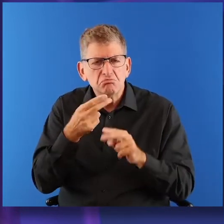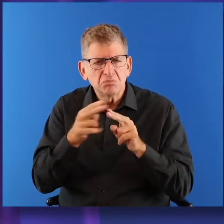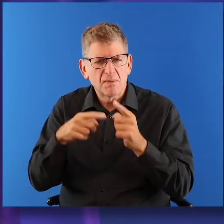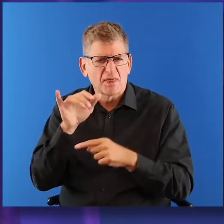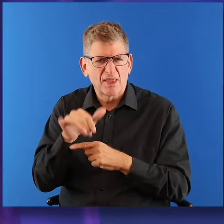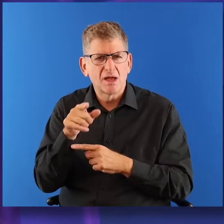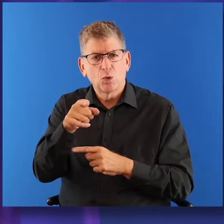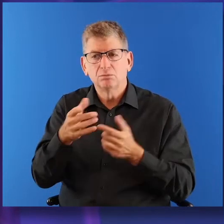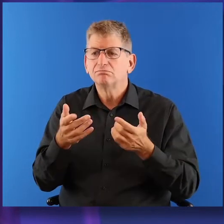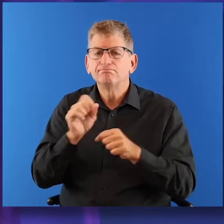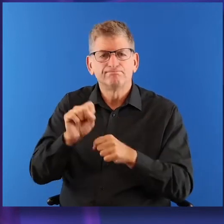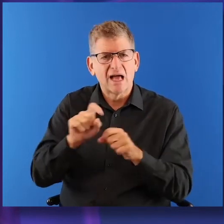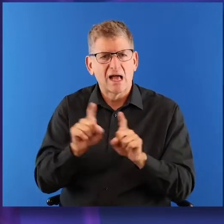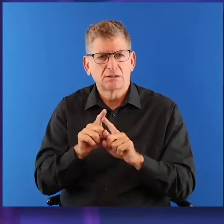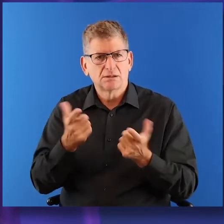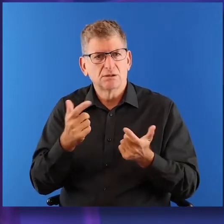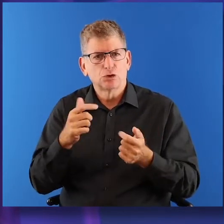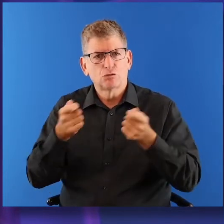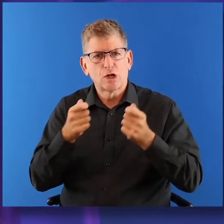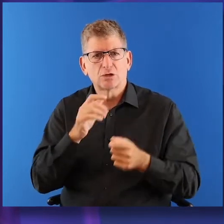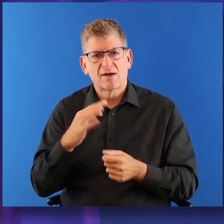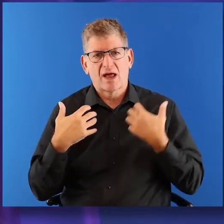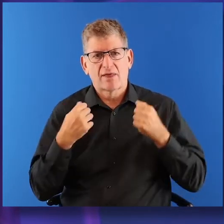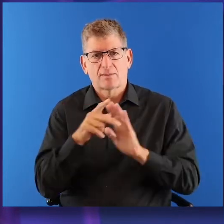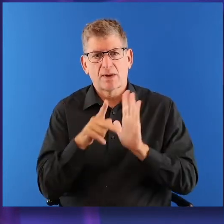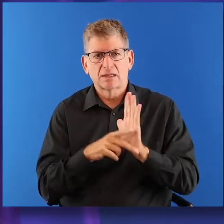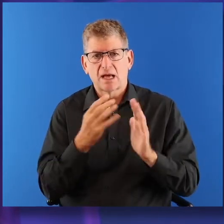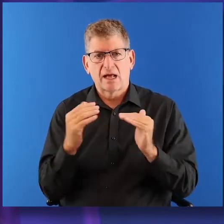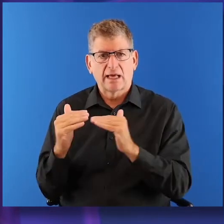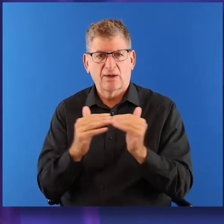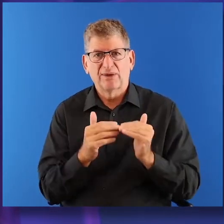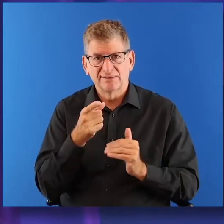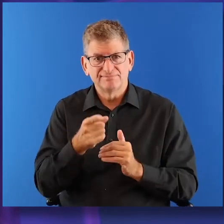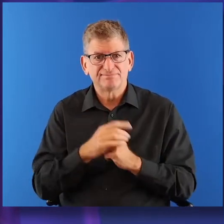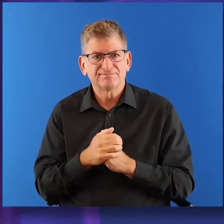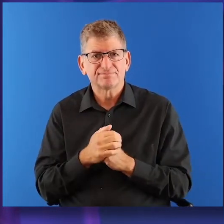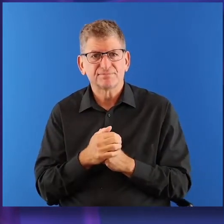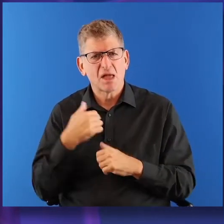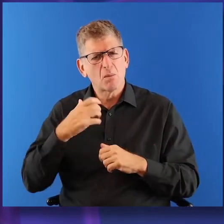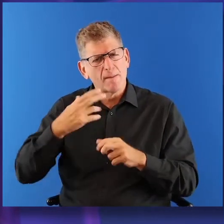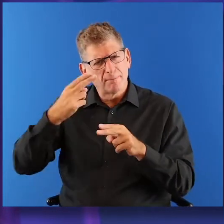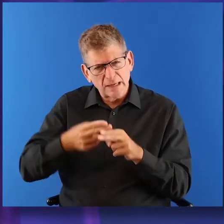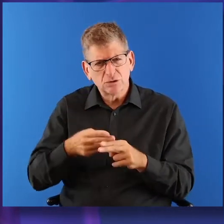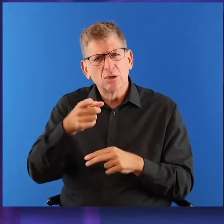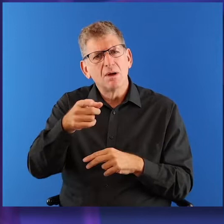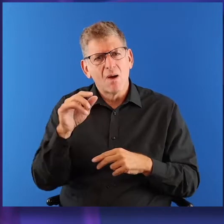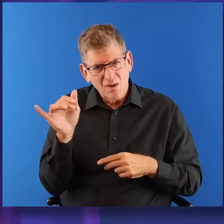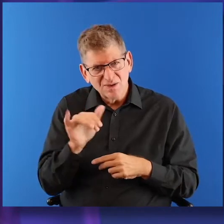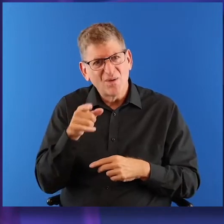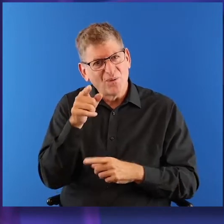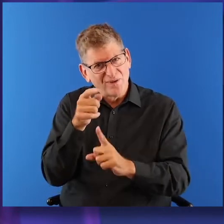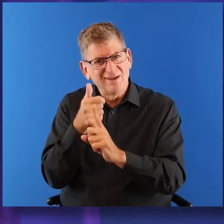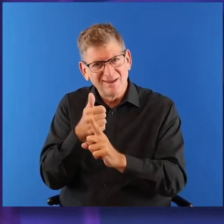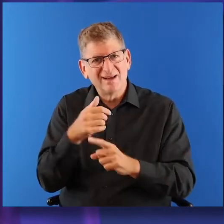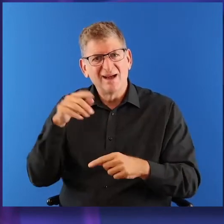Health Policy and Equity. I should mention you also were in the White House on healthcare team during